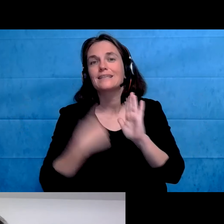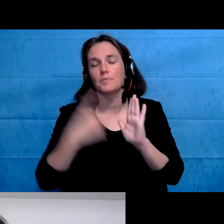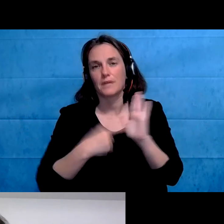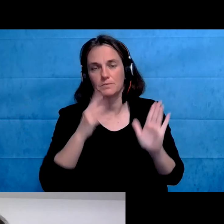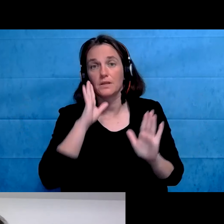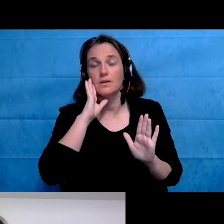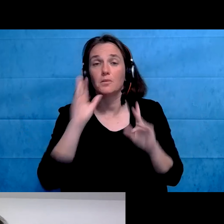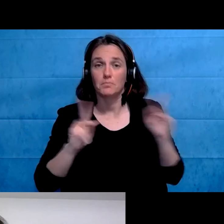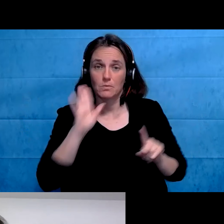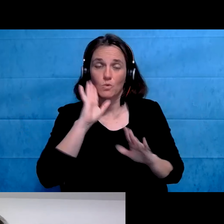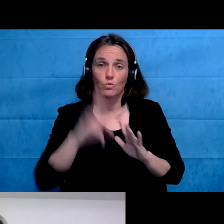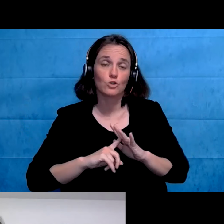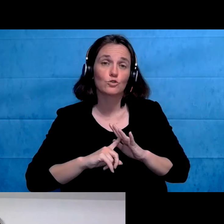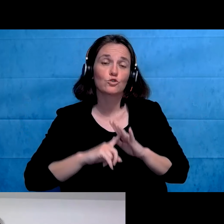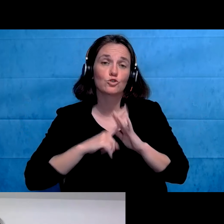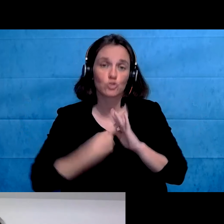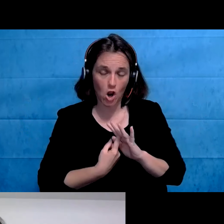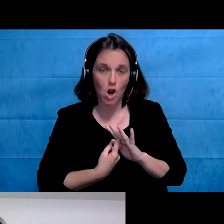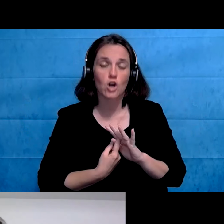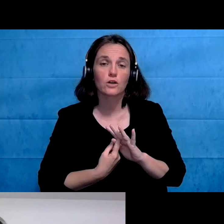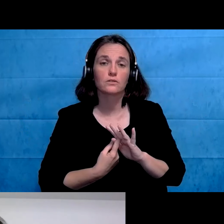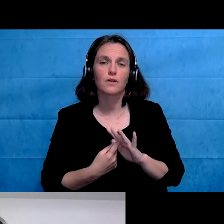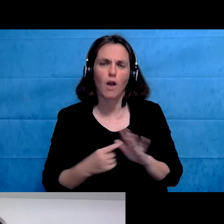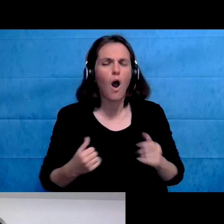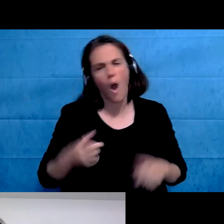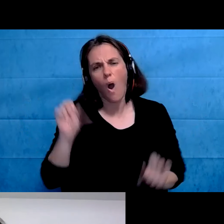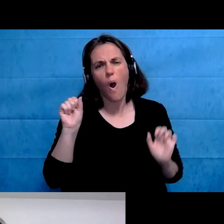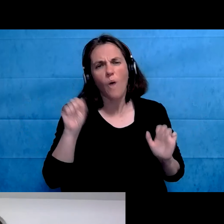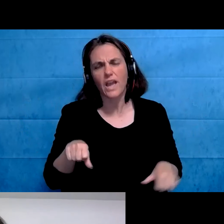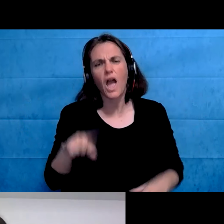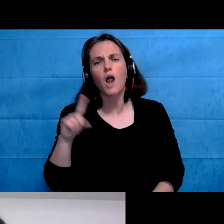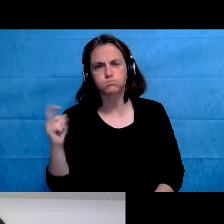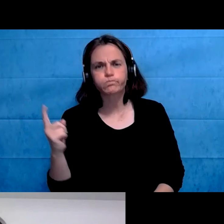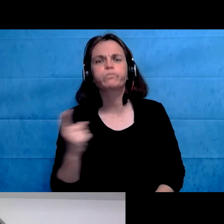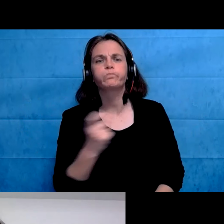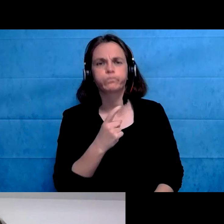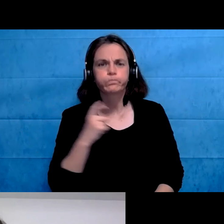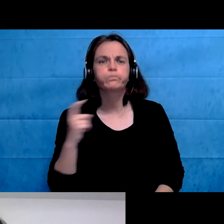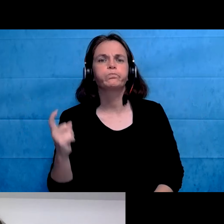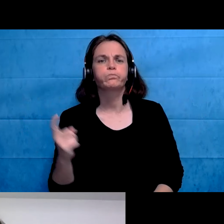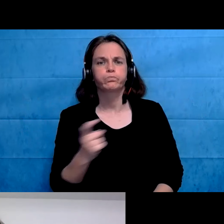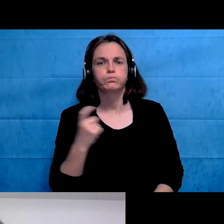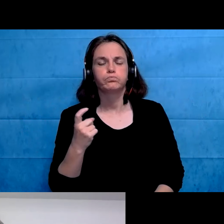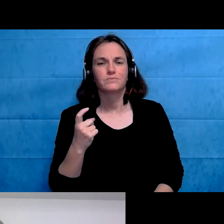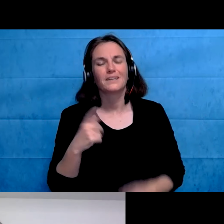because of the size and think like, oh yeah, I've got this, I can do this, but then get a little ways in,